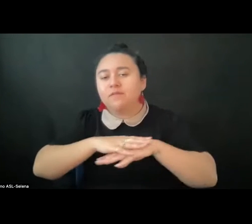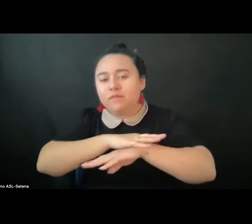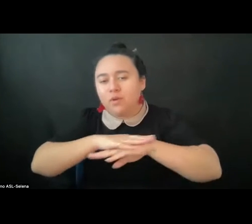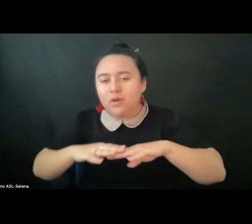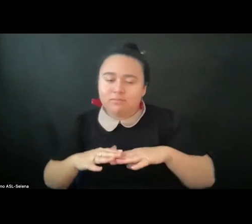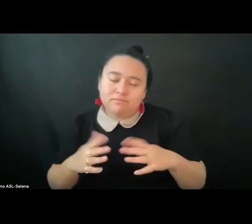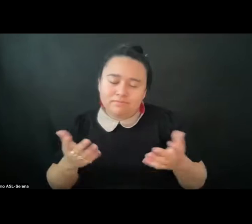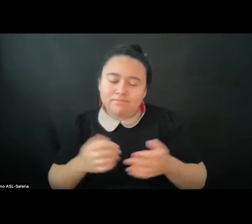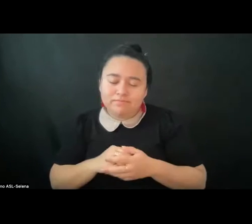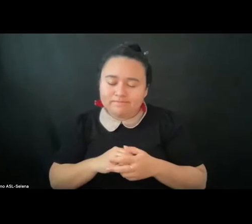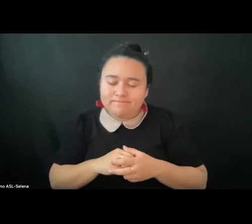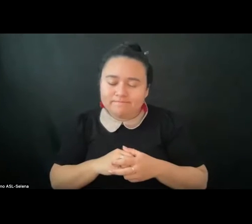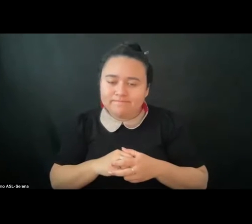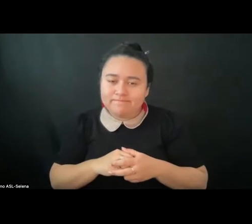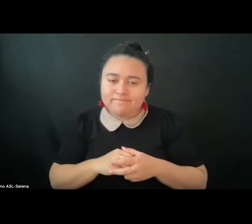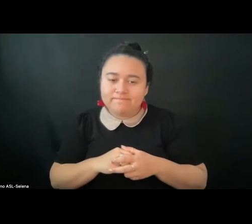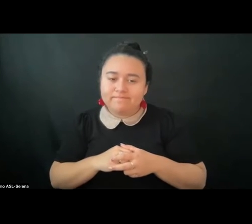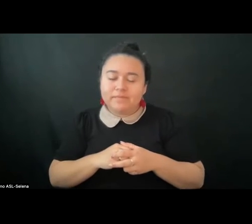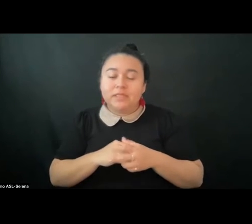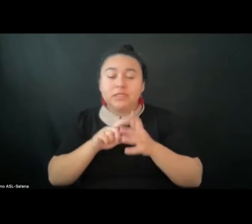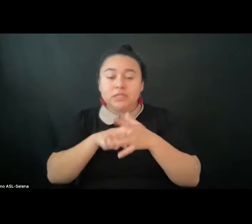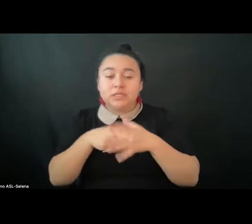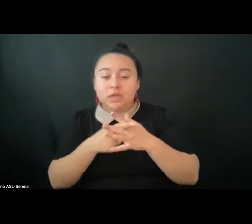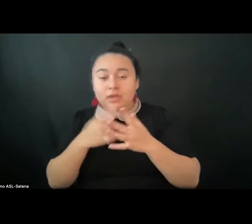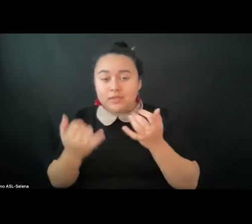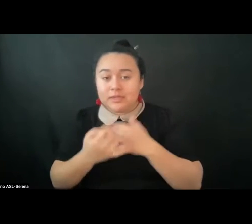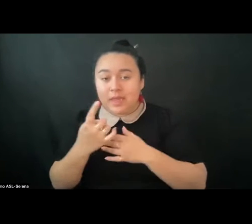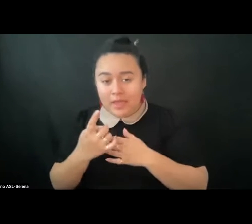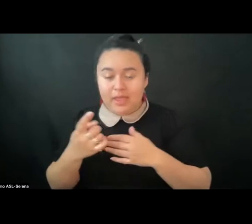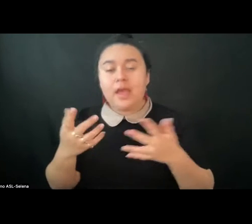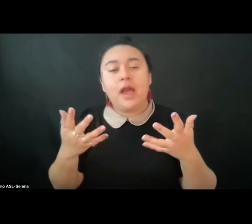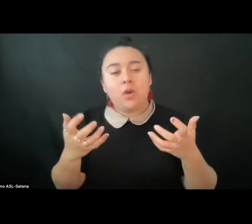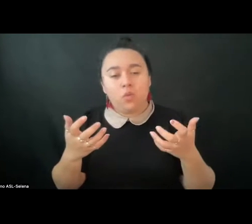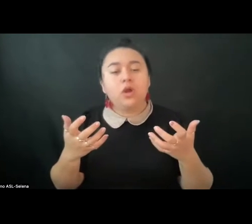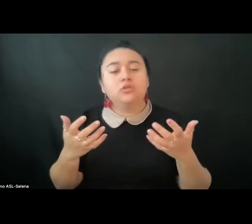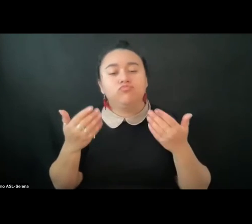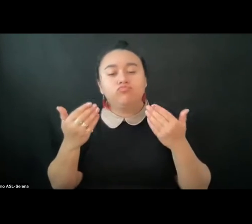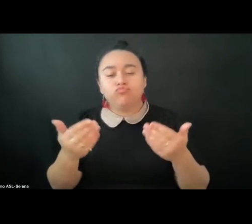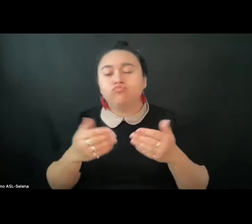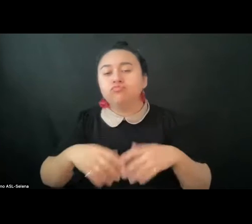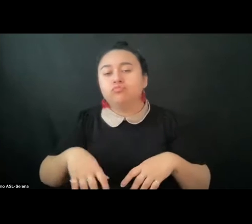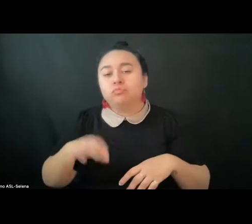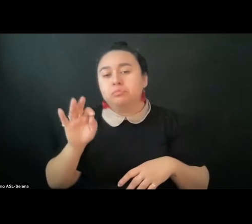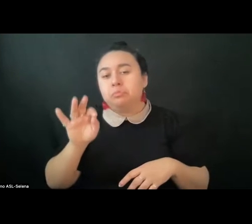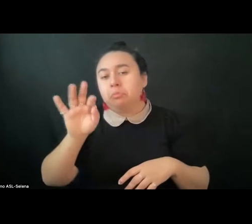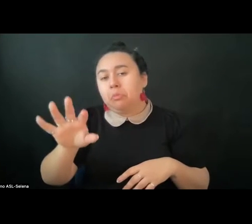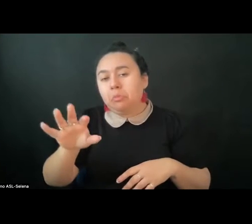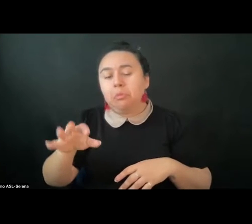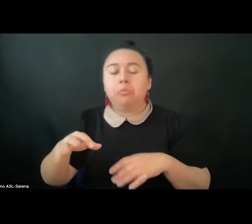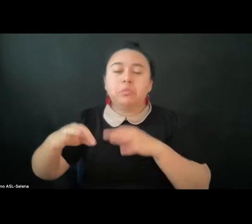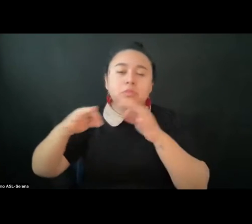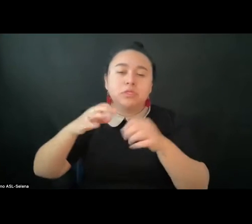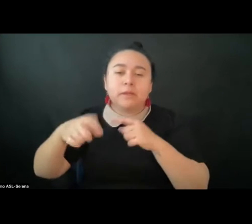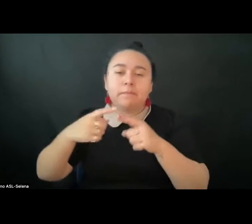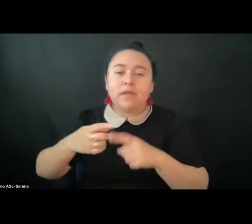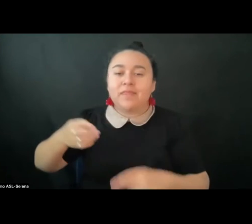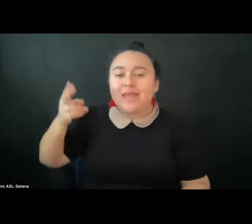To get started, today, I just wanted to start by giving y'all a sense of the history and the genesis